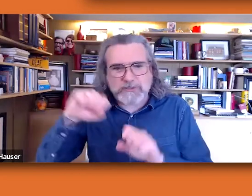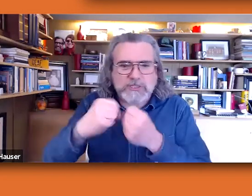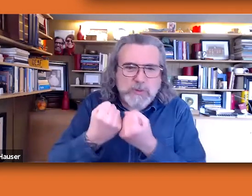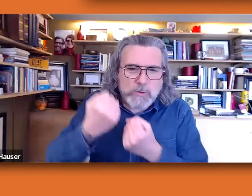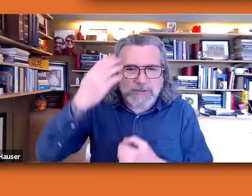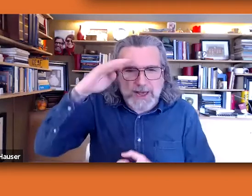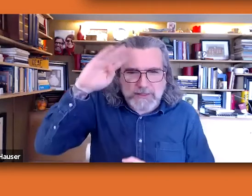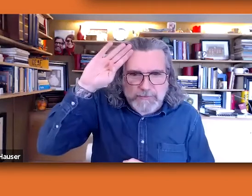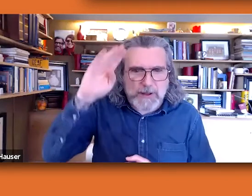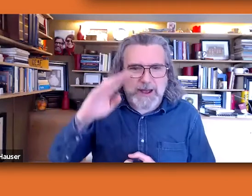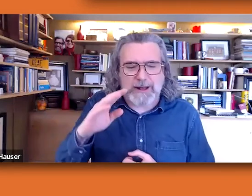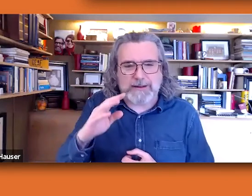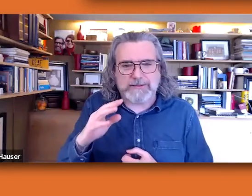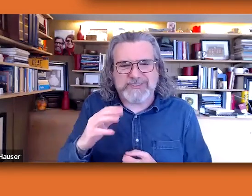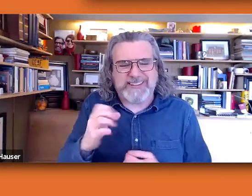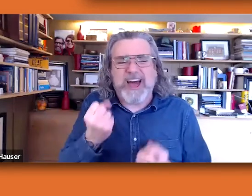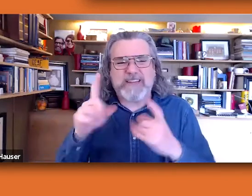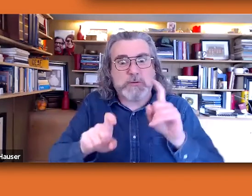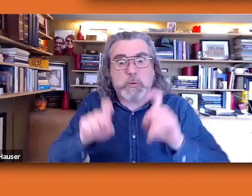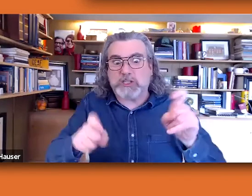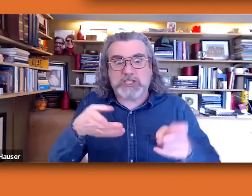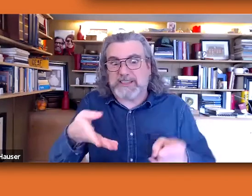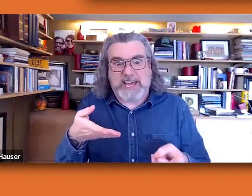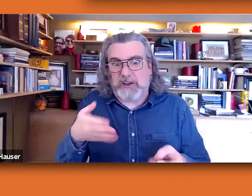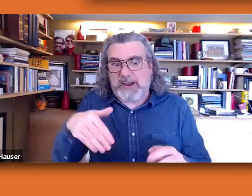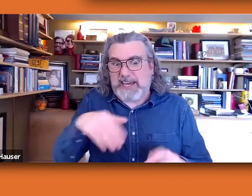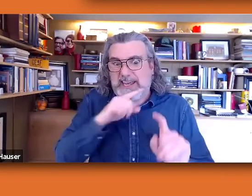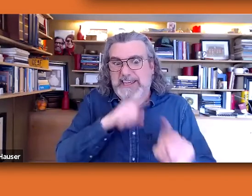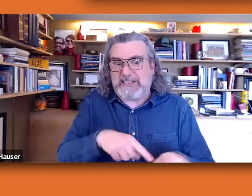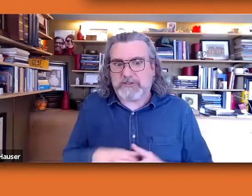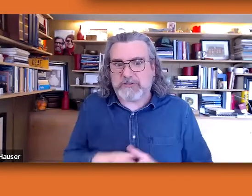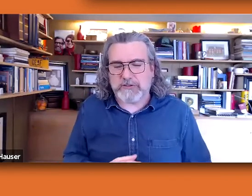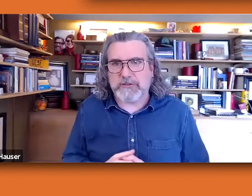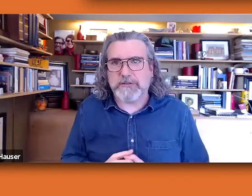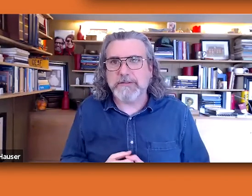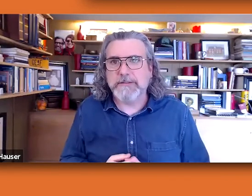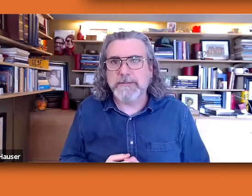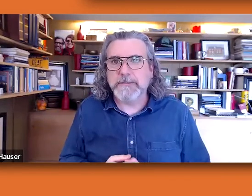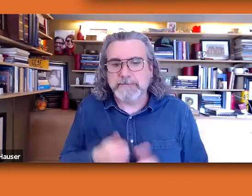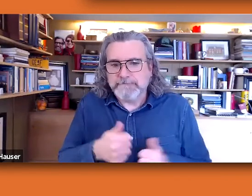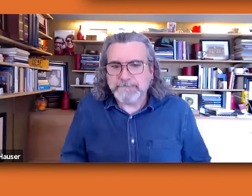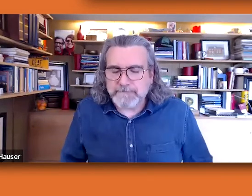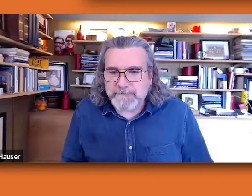And it's more of a social... sociopsycho, cultural,